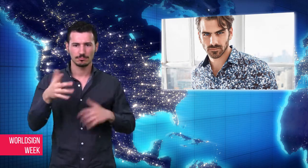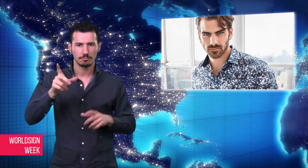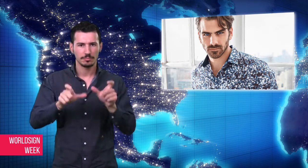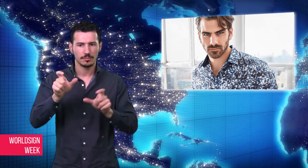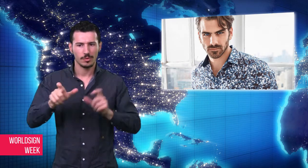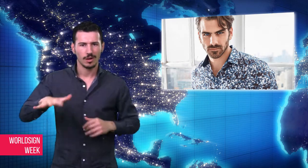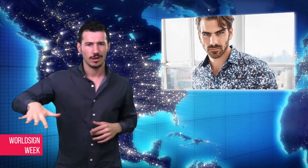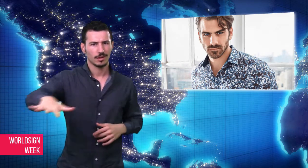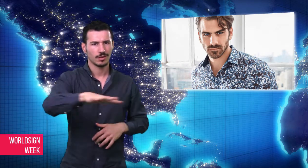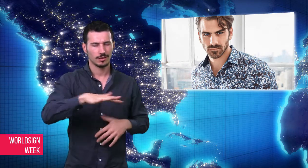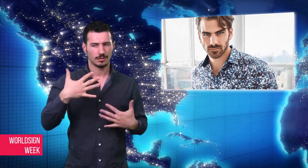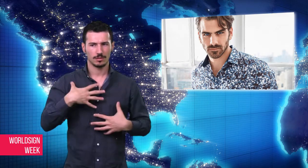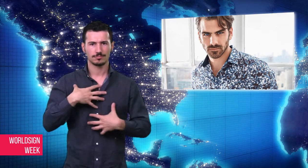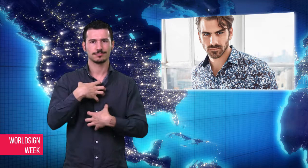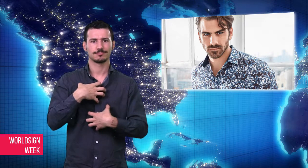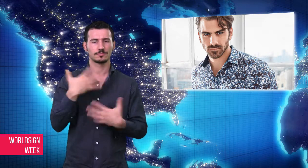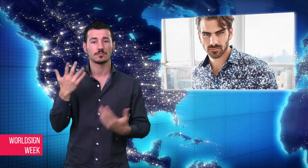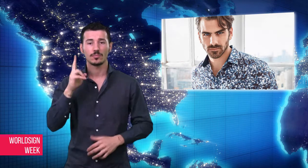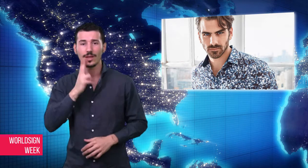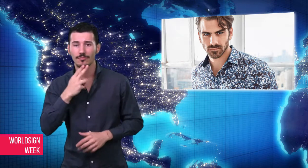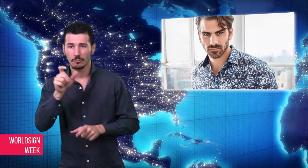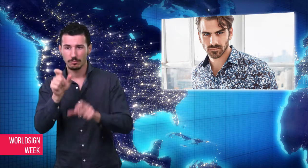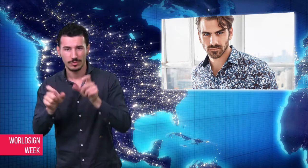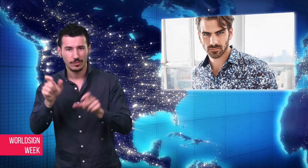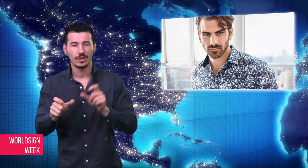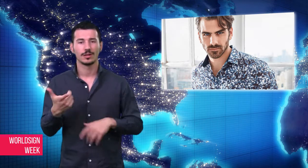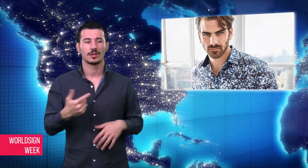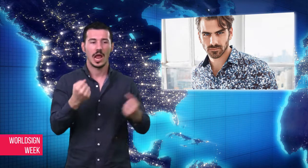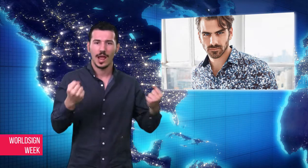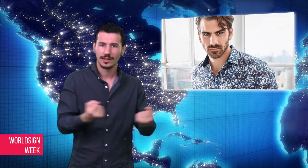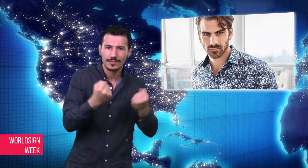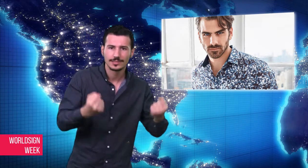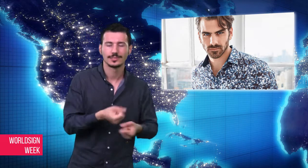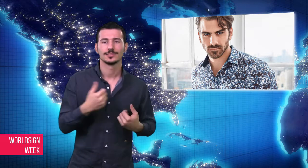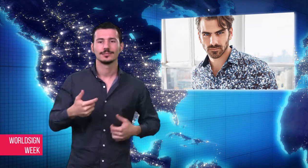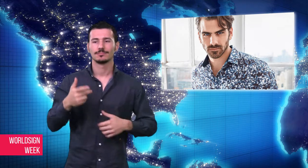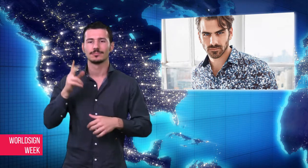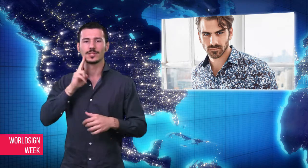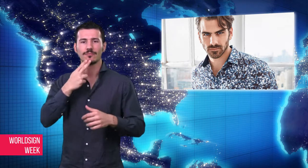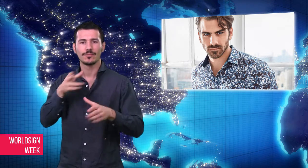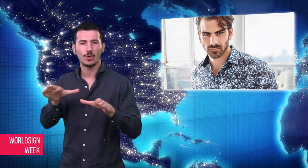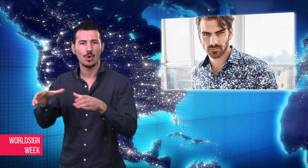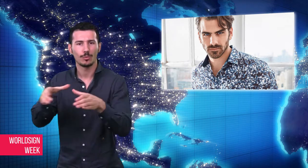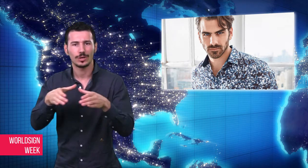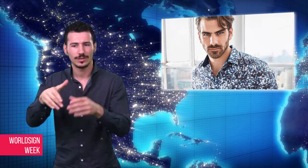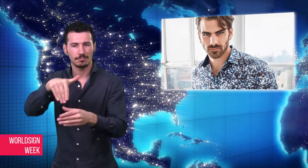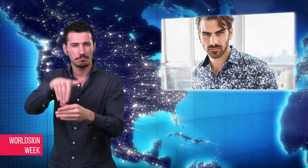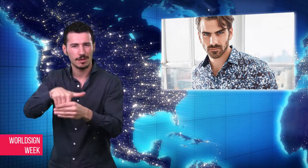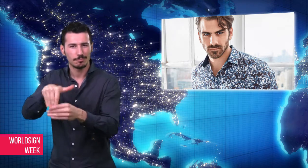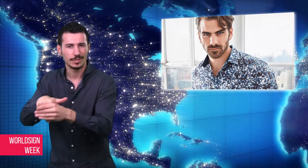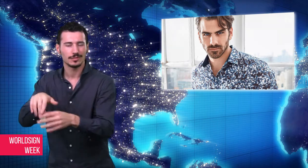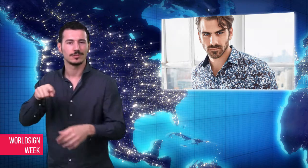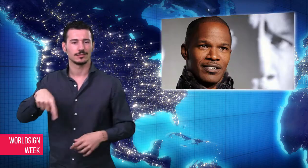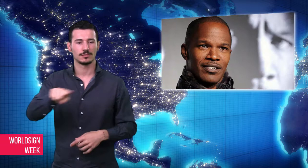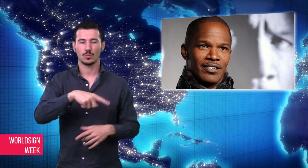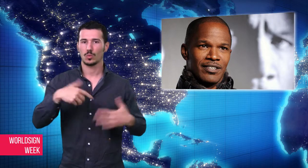activists and members of the Deaf Community. In the segment, Foxx